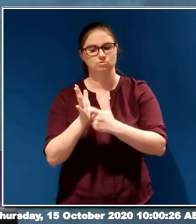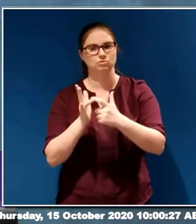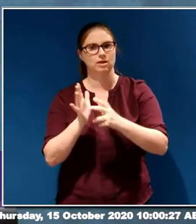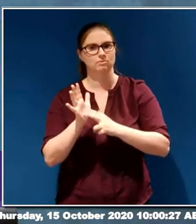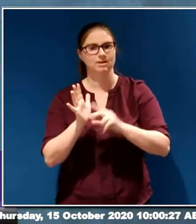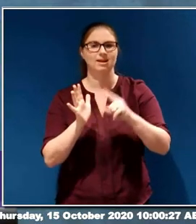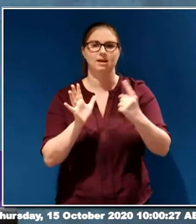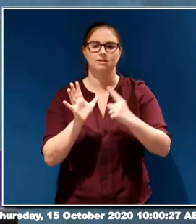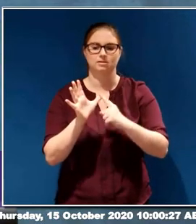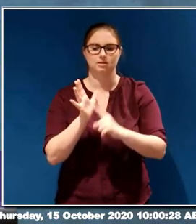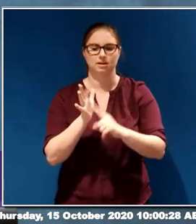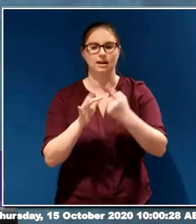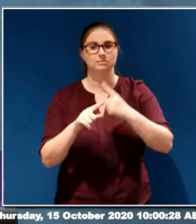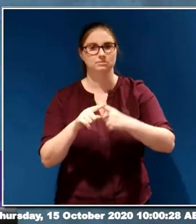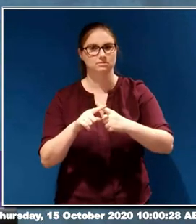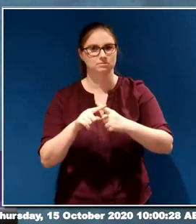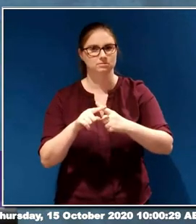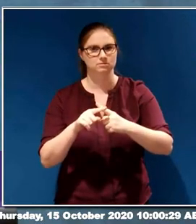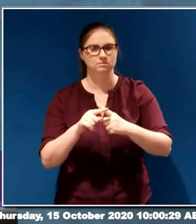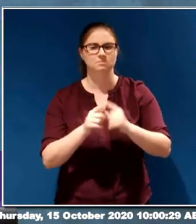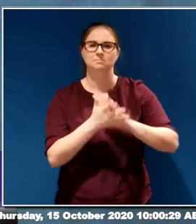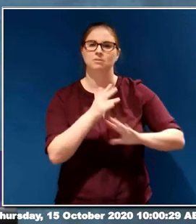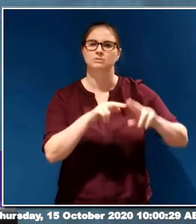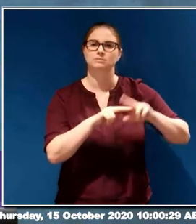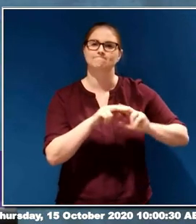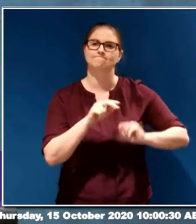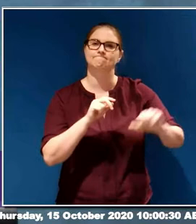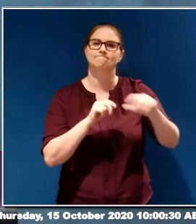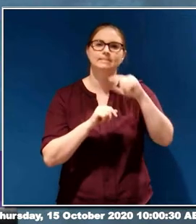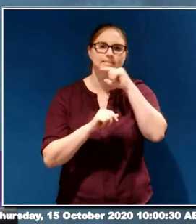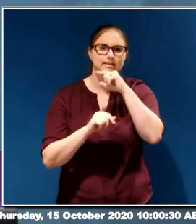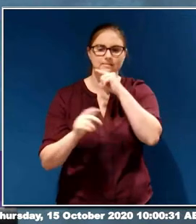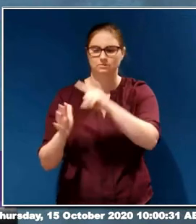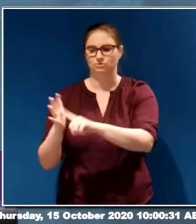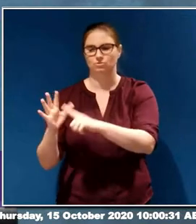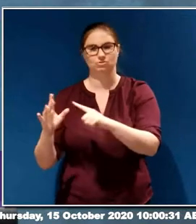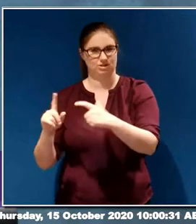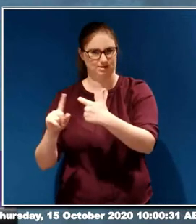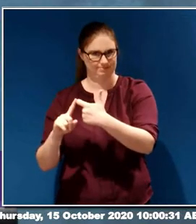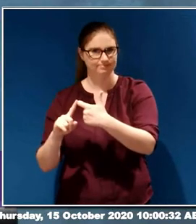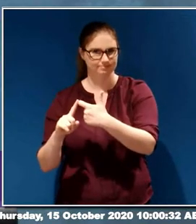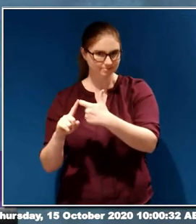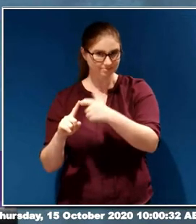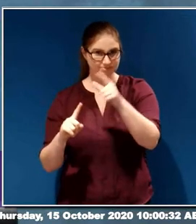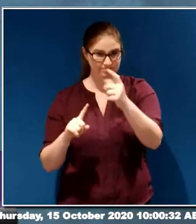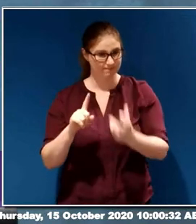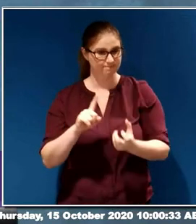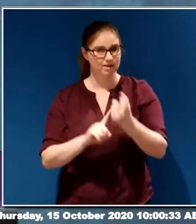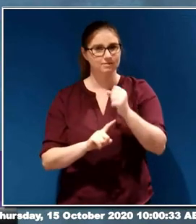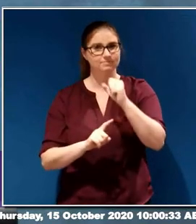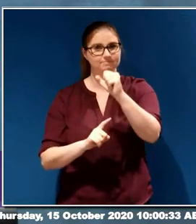You will find the statement of Alex at Tender Bundle A, Volume 1, Tab 1.